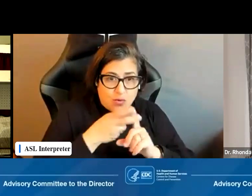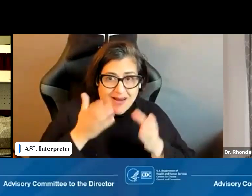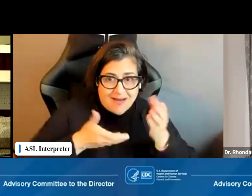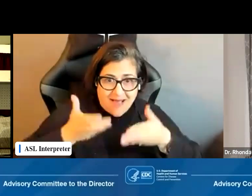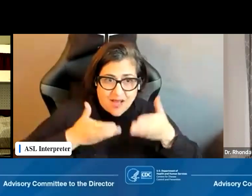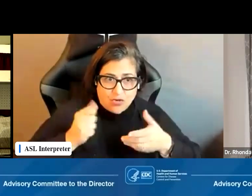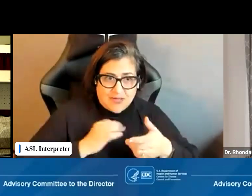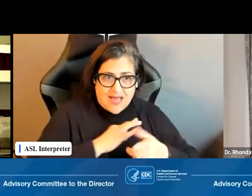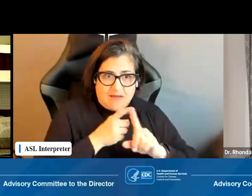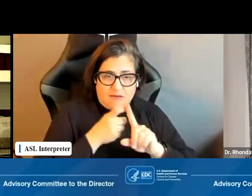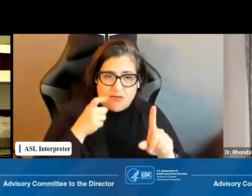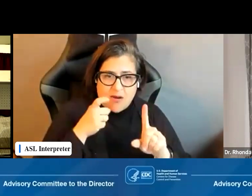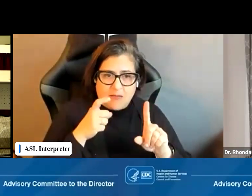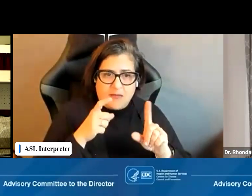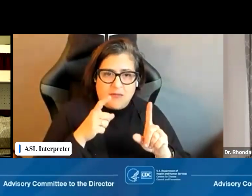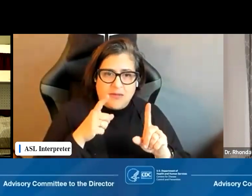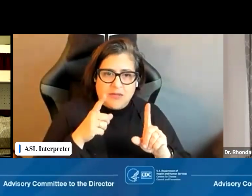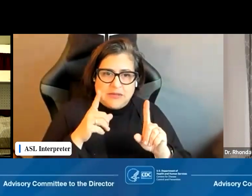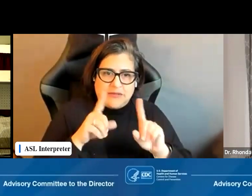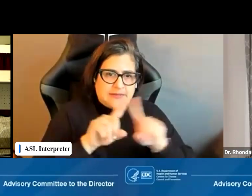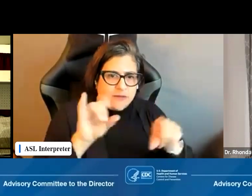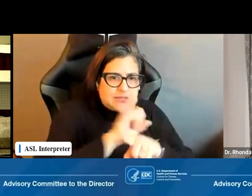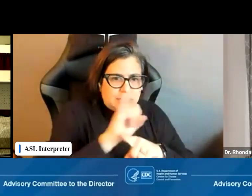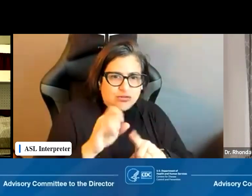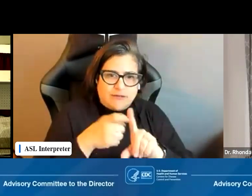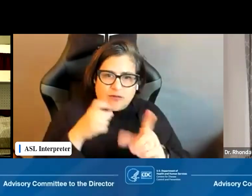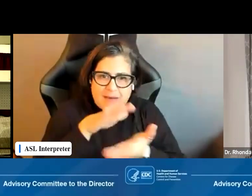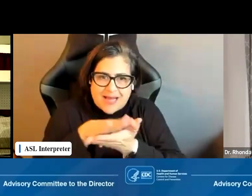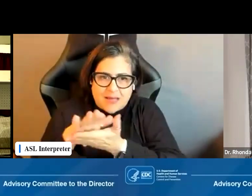from industry from academics who would've gotten higher salaries elsewhere just